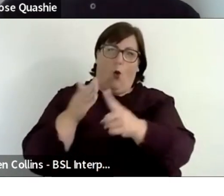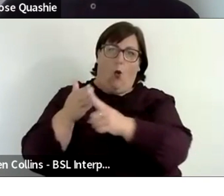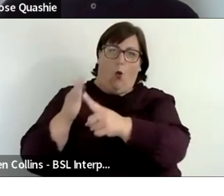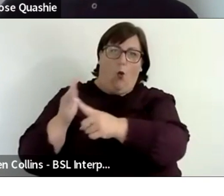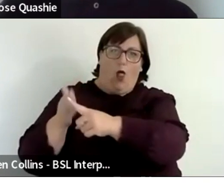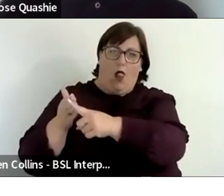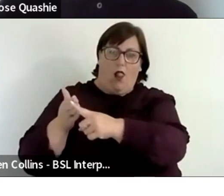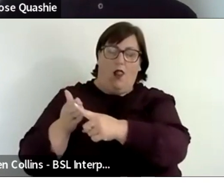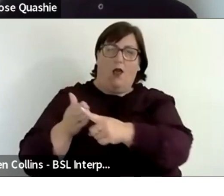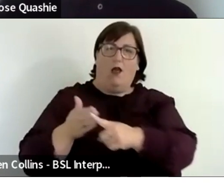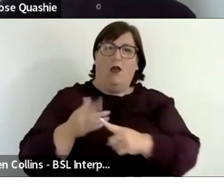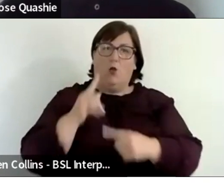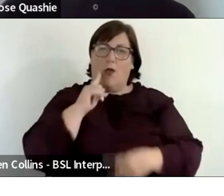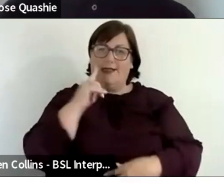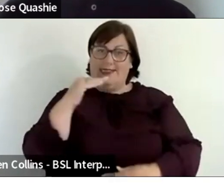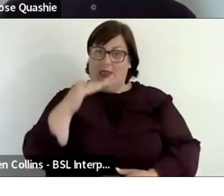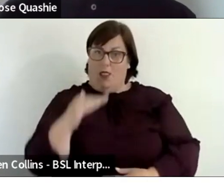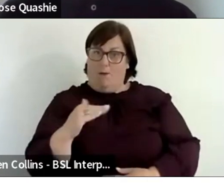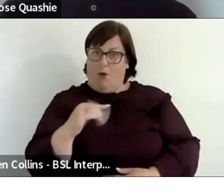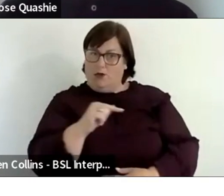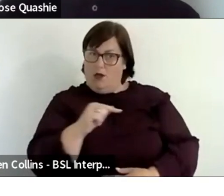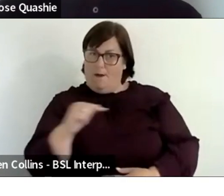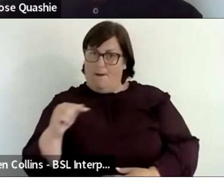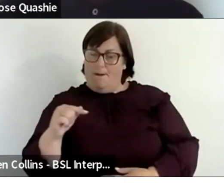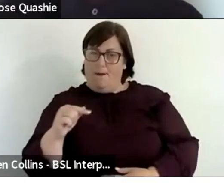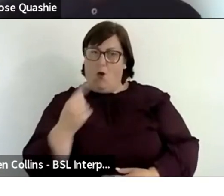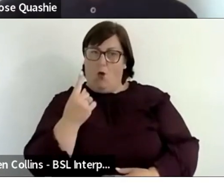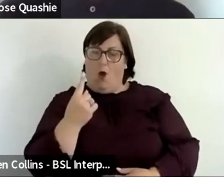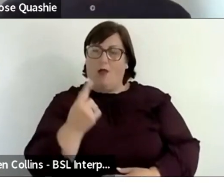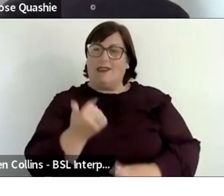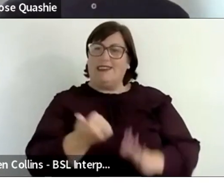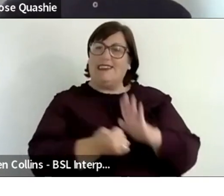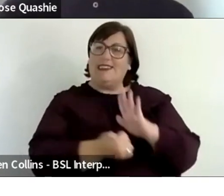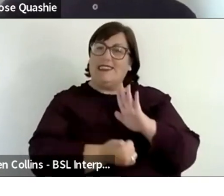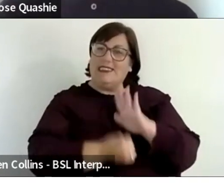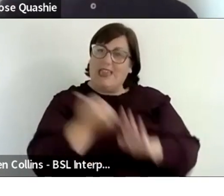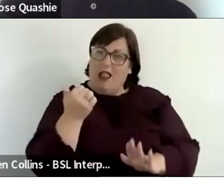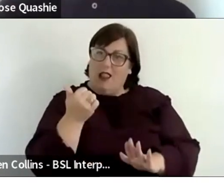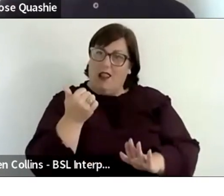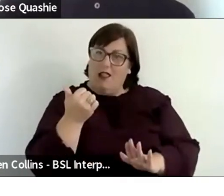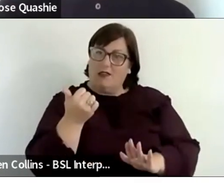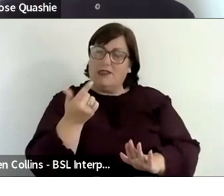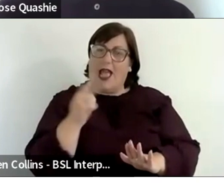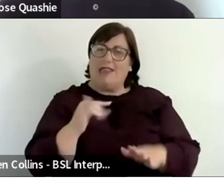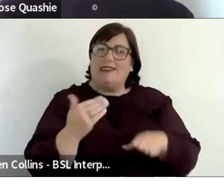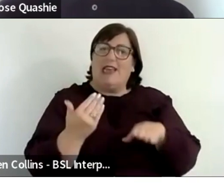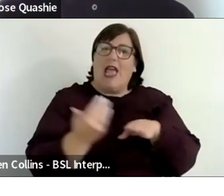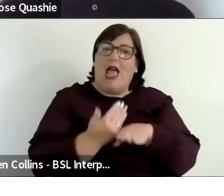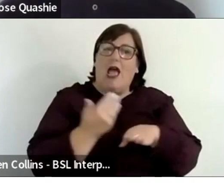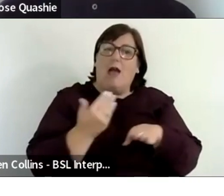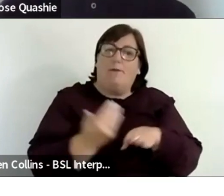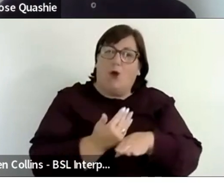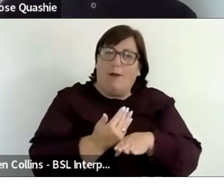You can see at the bottom that one of those goals is skills and employment. This has a close link to equality, diversity and inclusion.